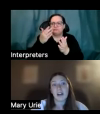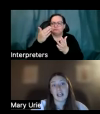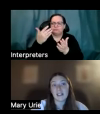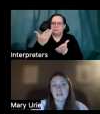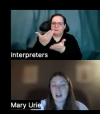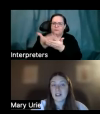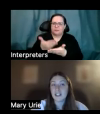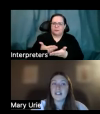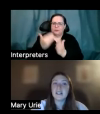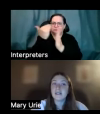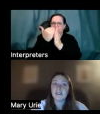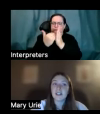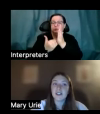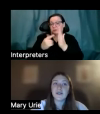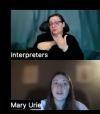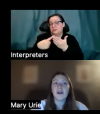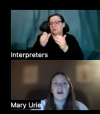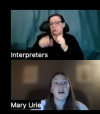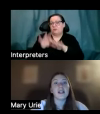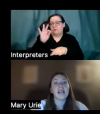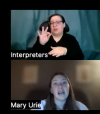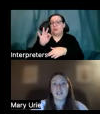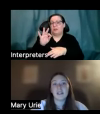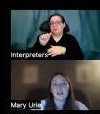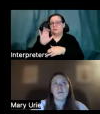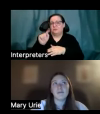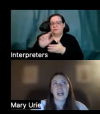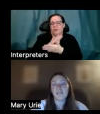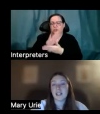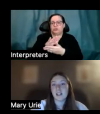find fact sheets on different issues on advocacy, advocacy